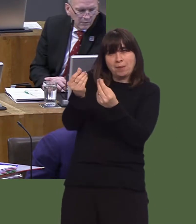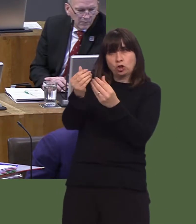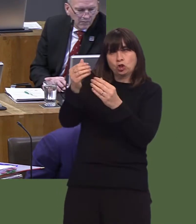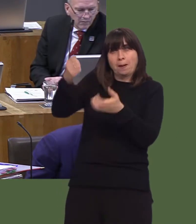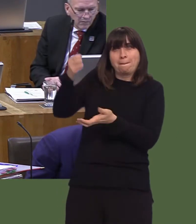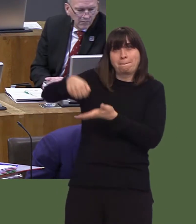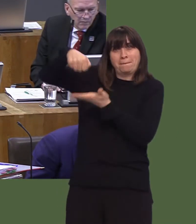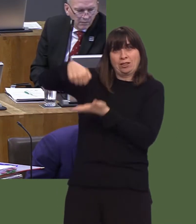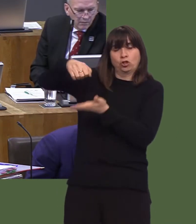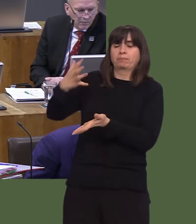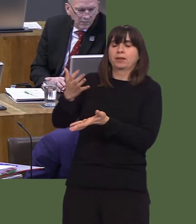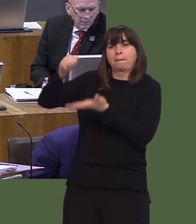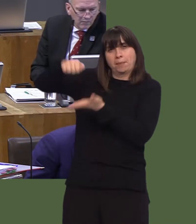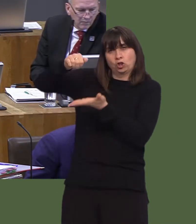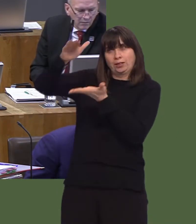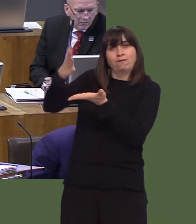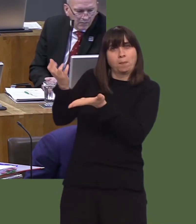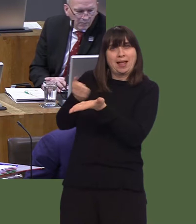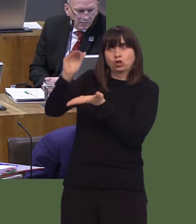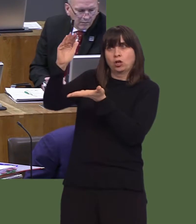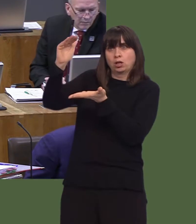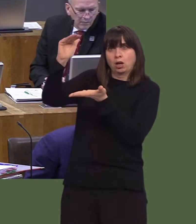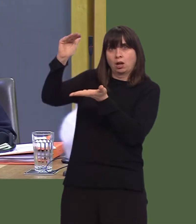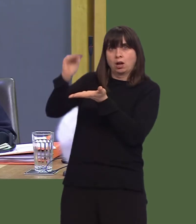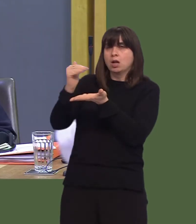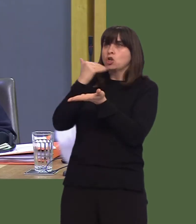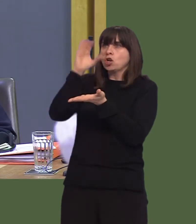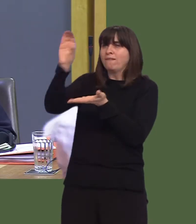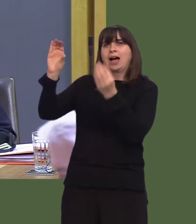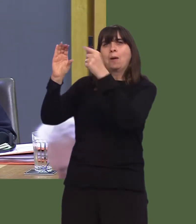to facilitate any discussions in order to get to a conclusion.